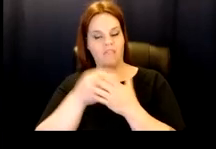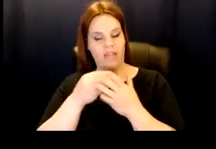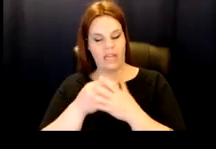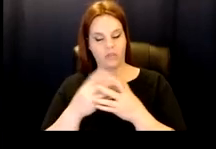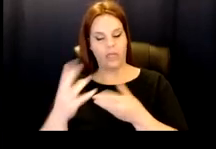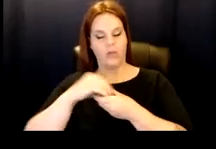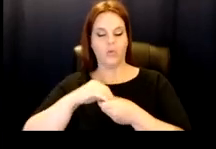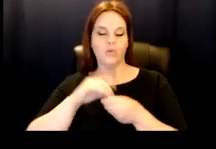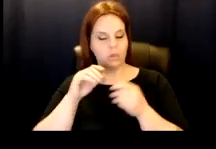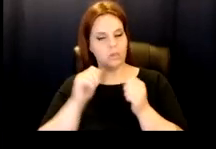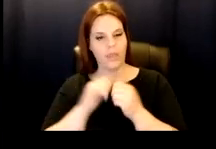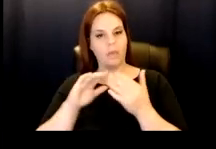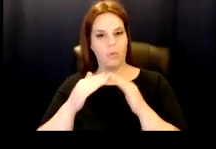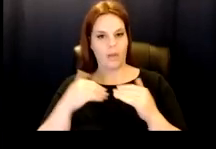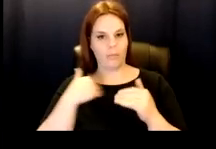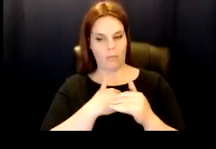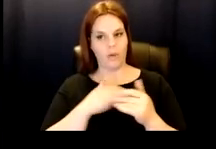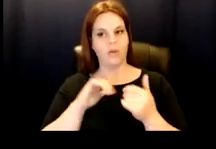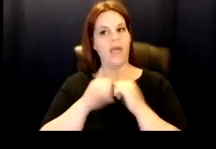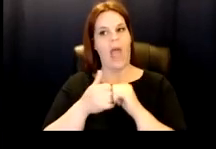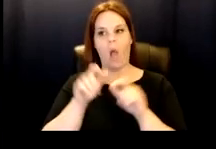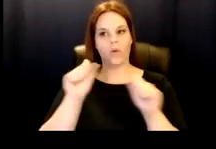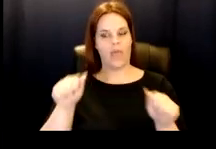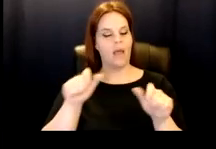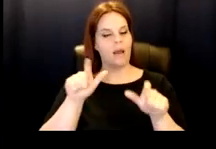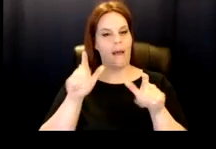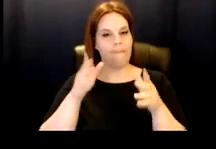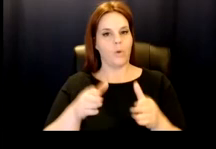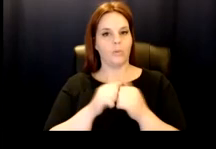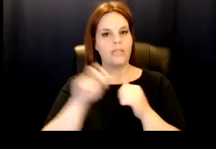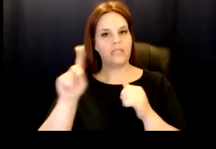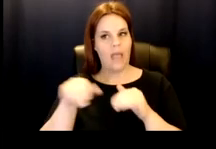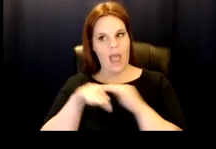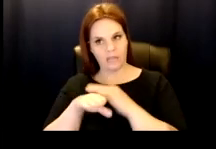disabilities are able to access and benefit from financial services through banks, credit